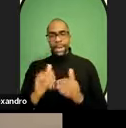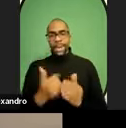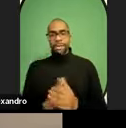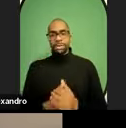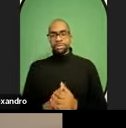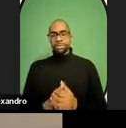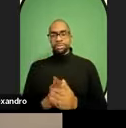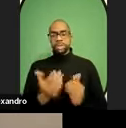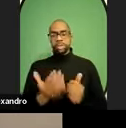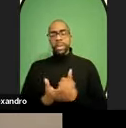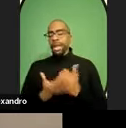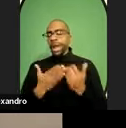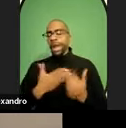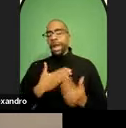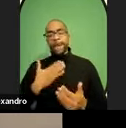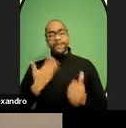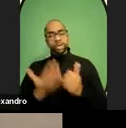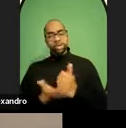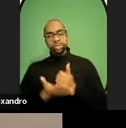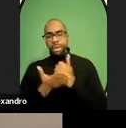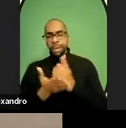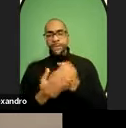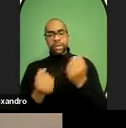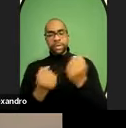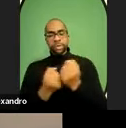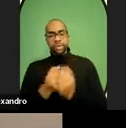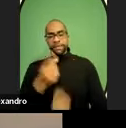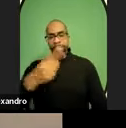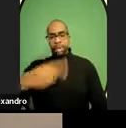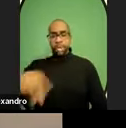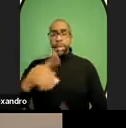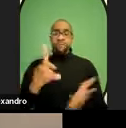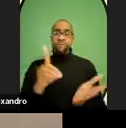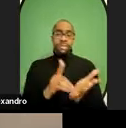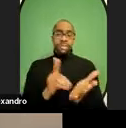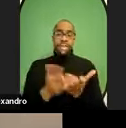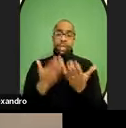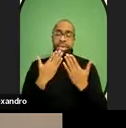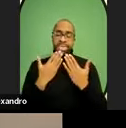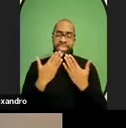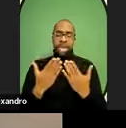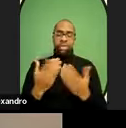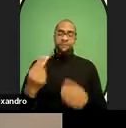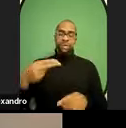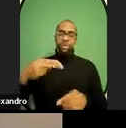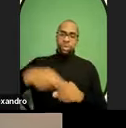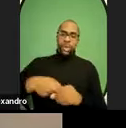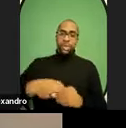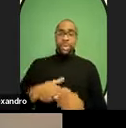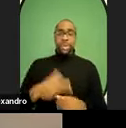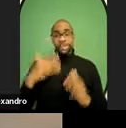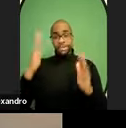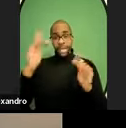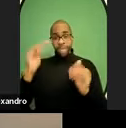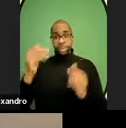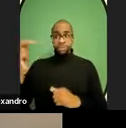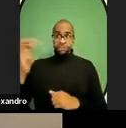e the right channels to get through, and to support you. So we're happy to provide that. Dr Ramirez, thank you so much for joining us, we hope to have